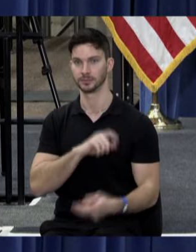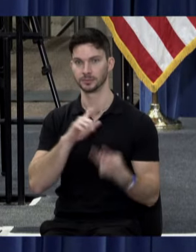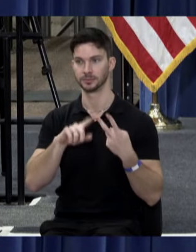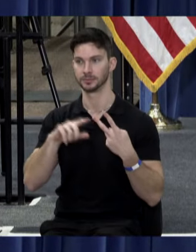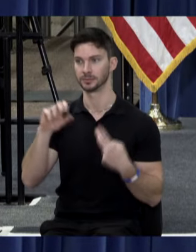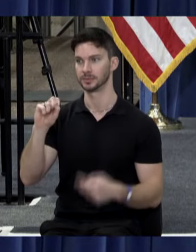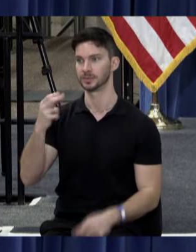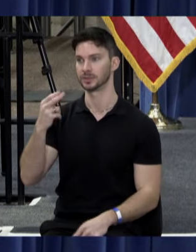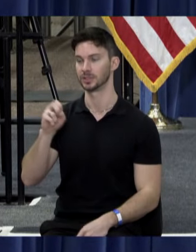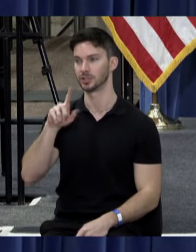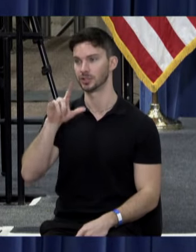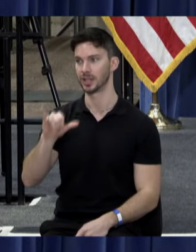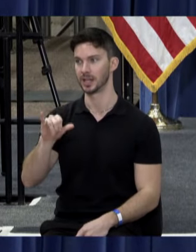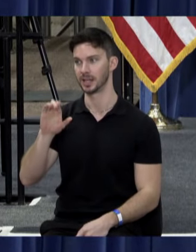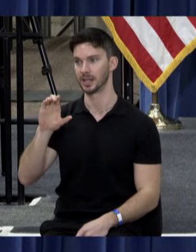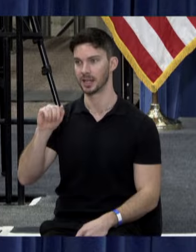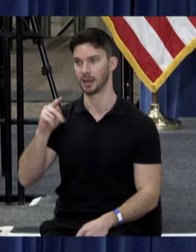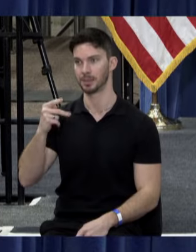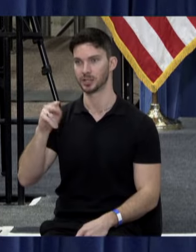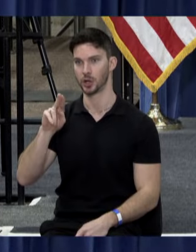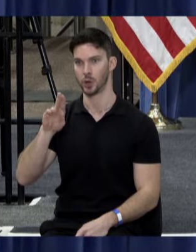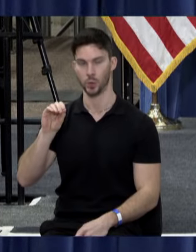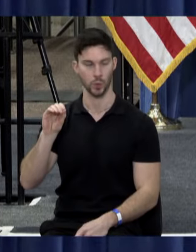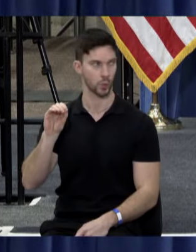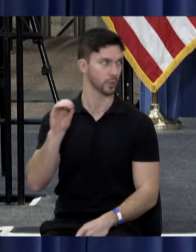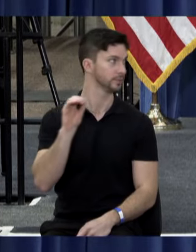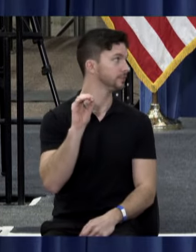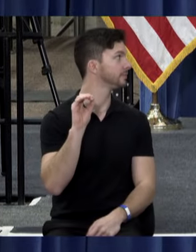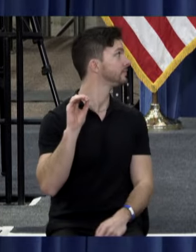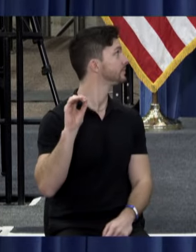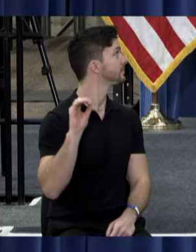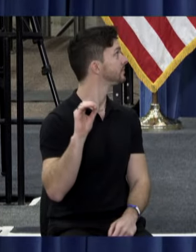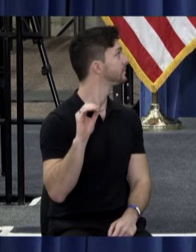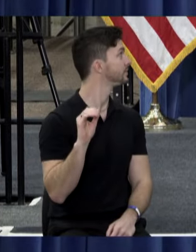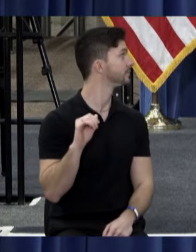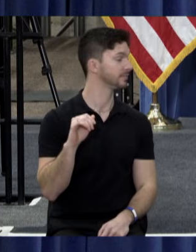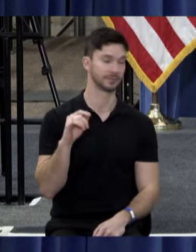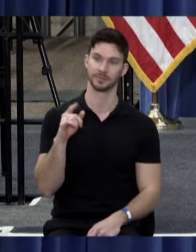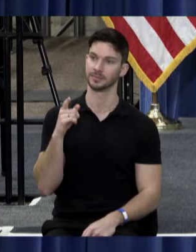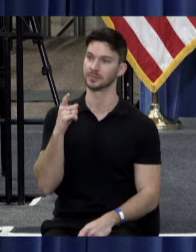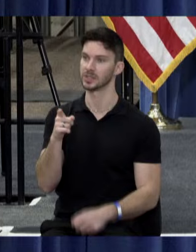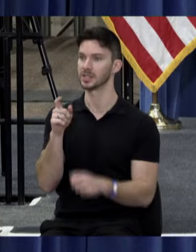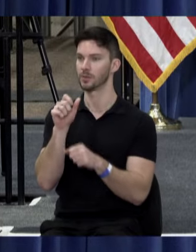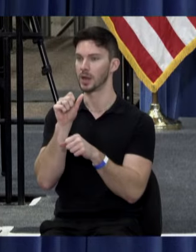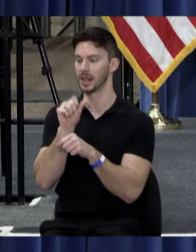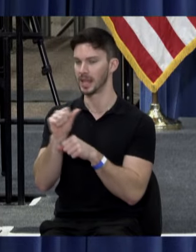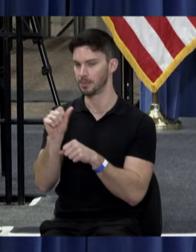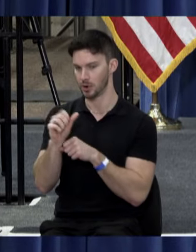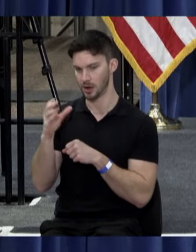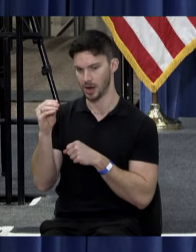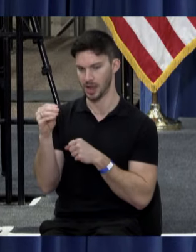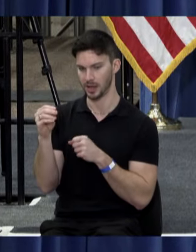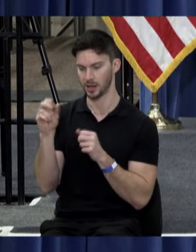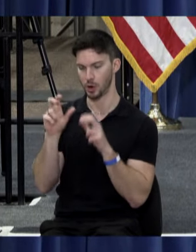who is the chairwoman of the Labor and HHS Appropriations Subcommittee.